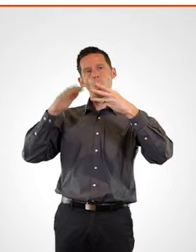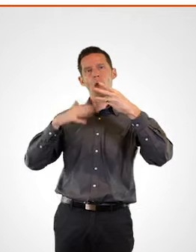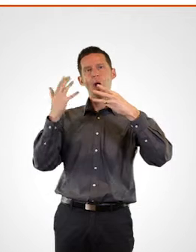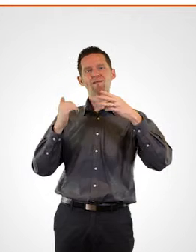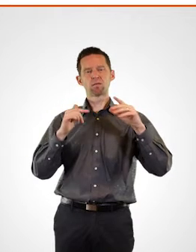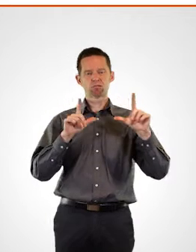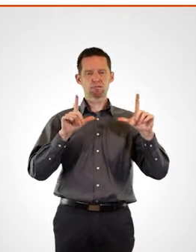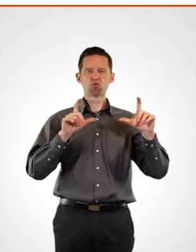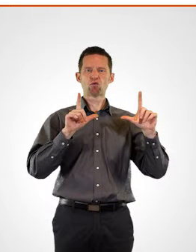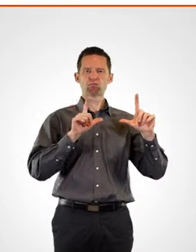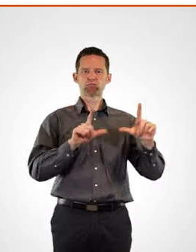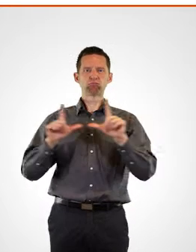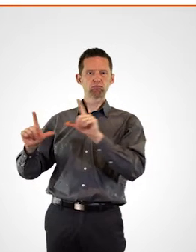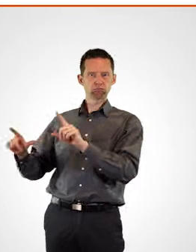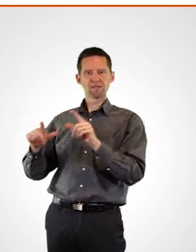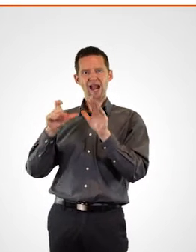have vocabulary picture cards.